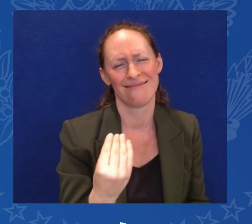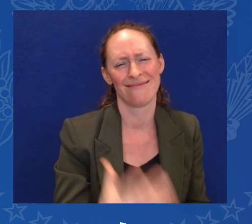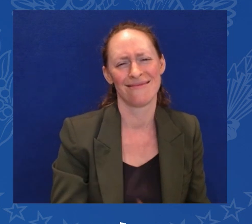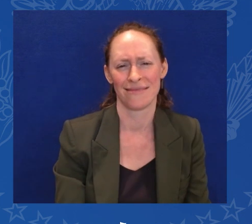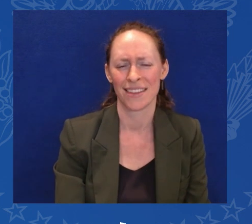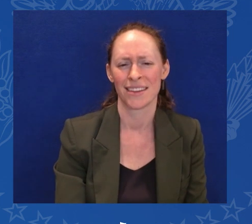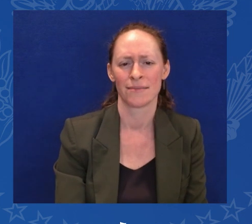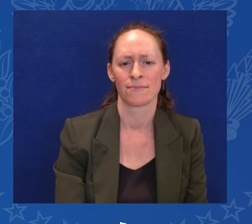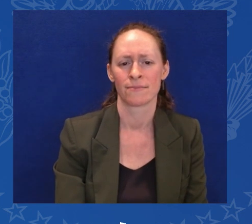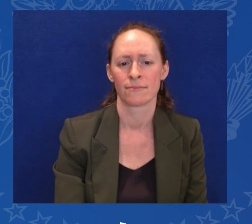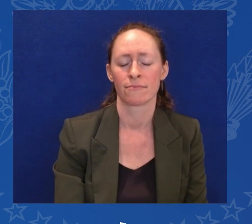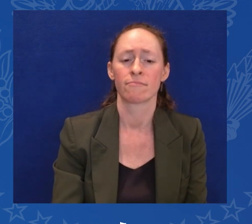never, never giving up.